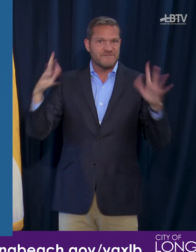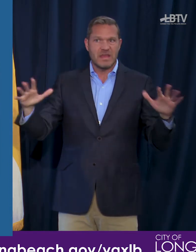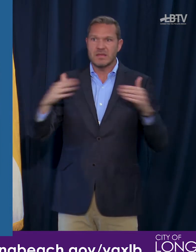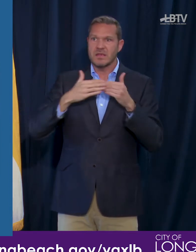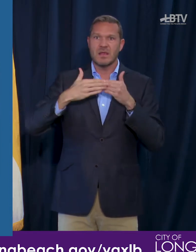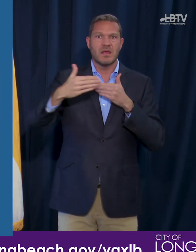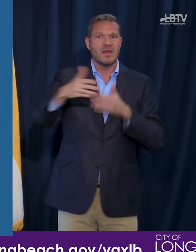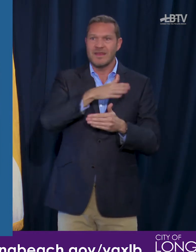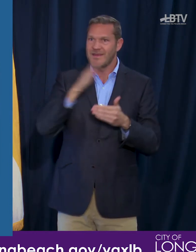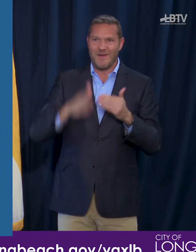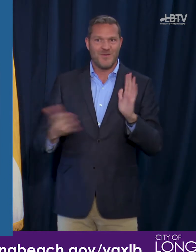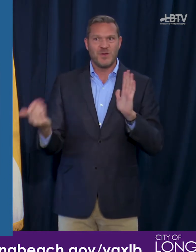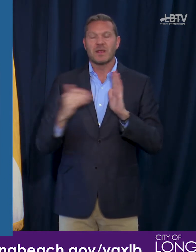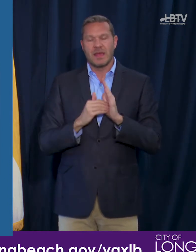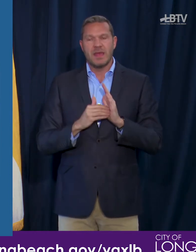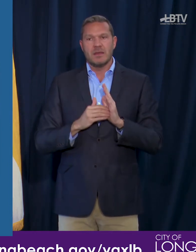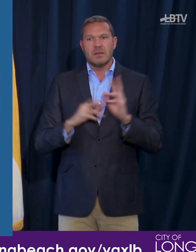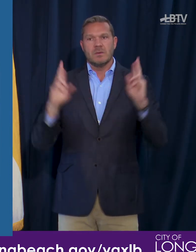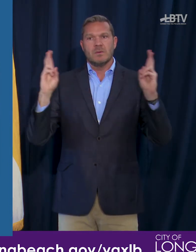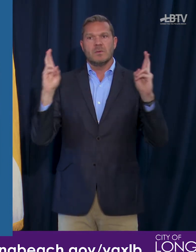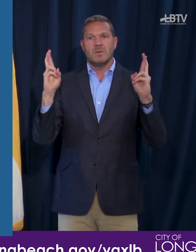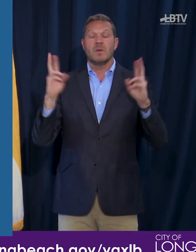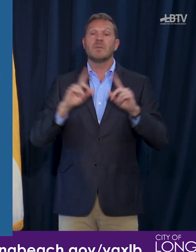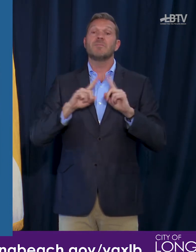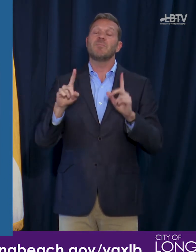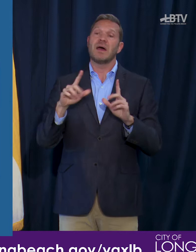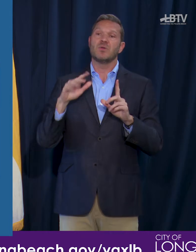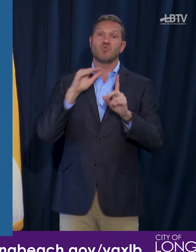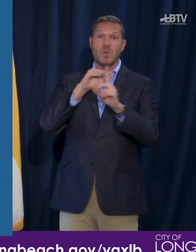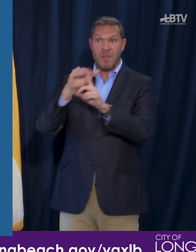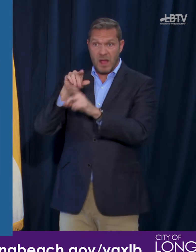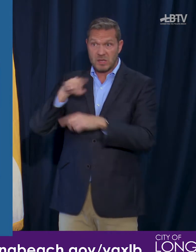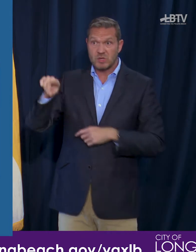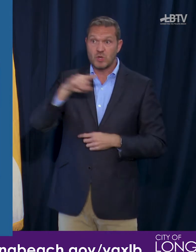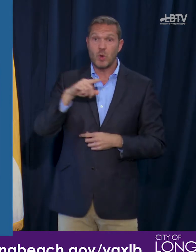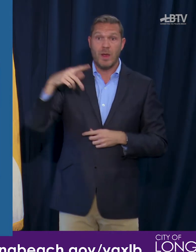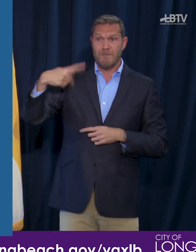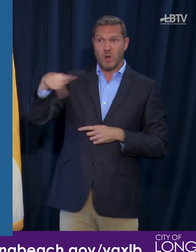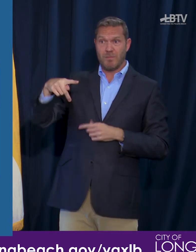So I do want to remind everybody that to get out of this purple and most restrictive tier,